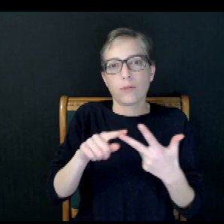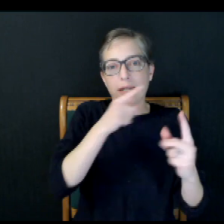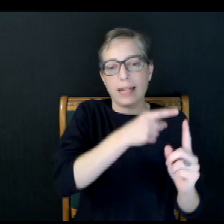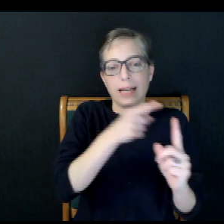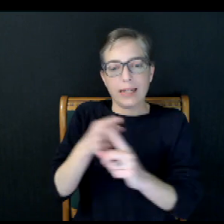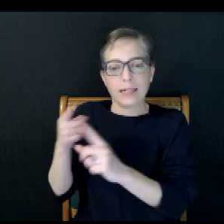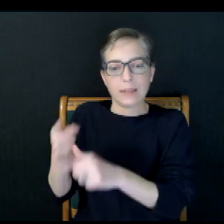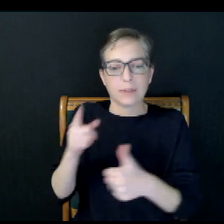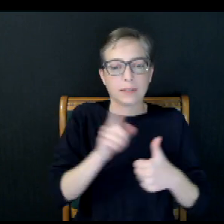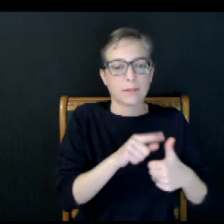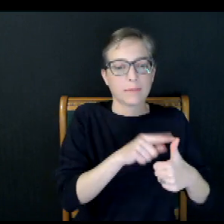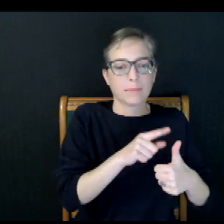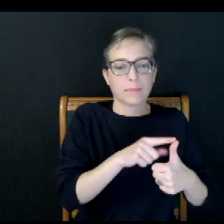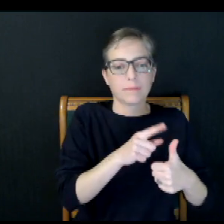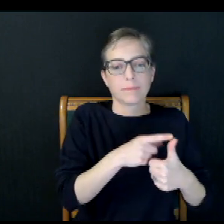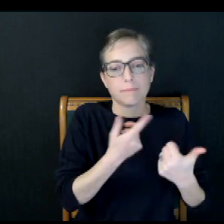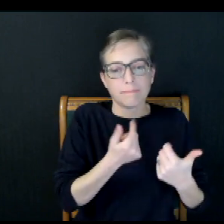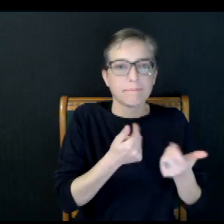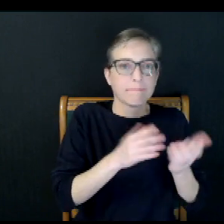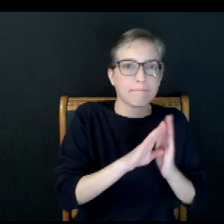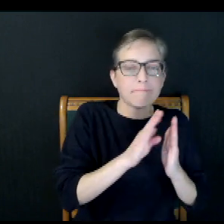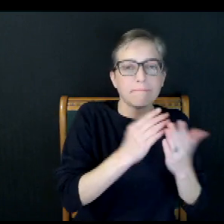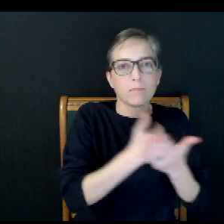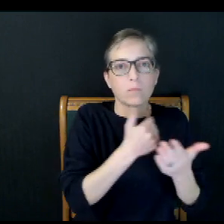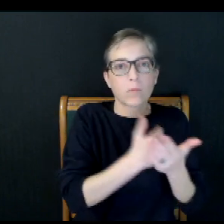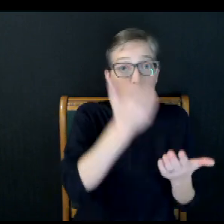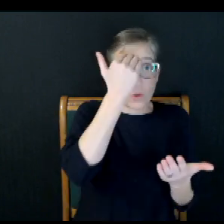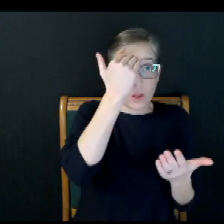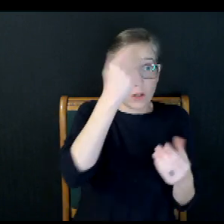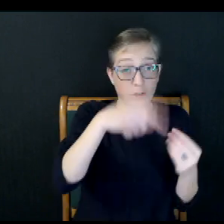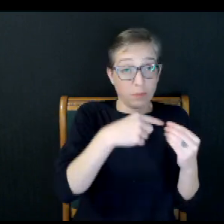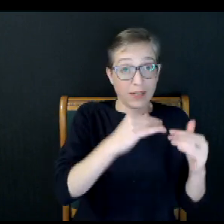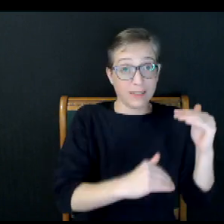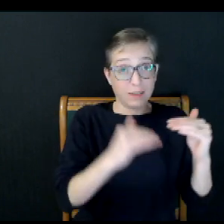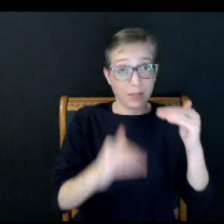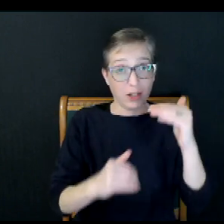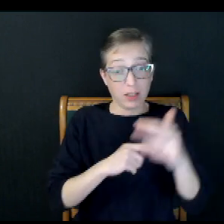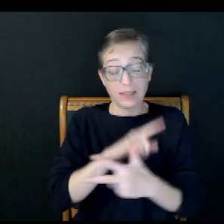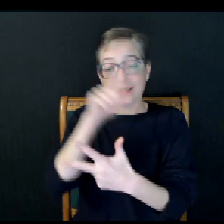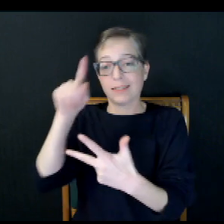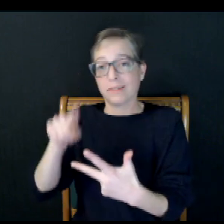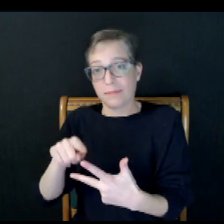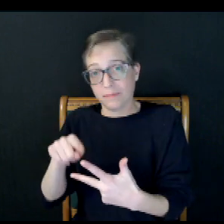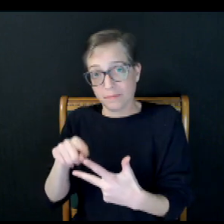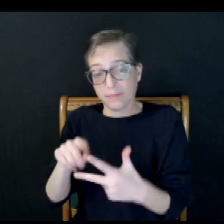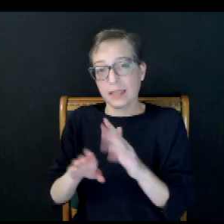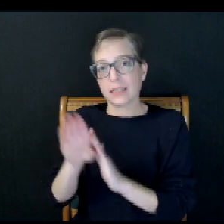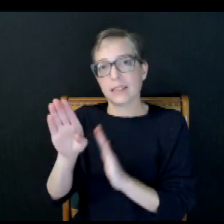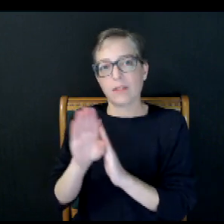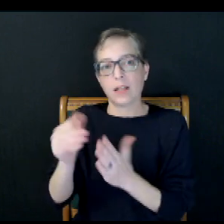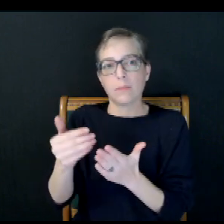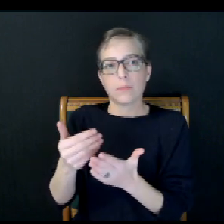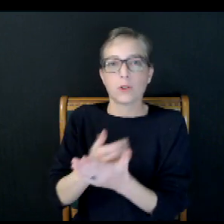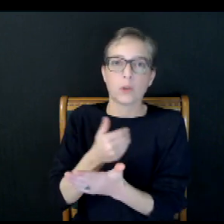community living and participation. Disparities aim two: to develop new or locate available systems,